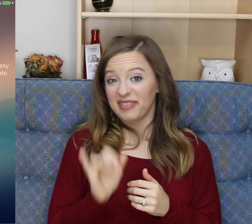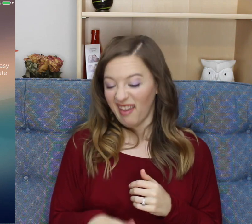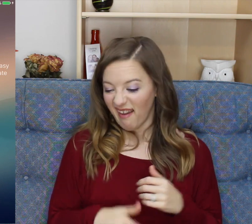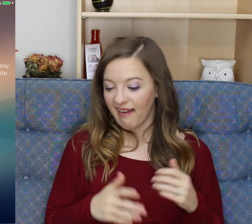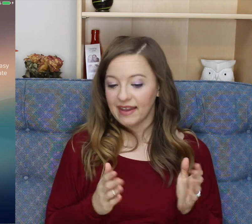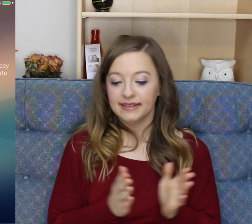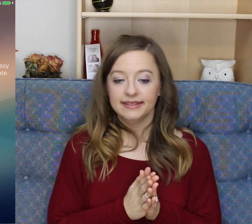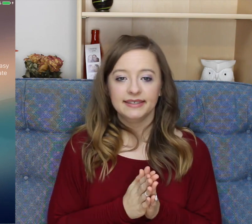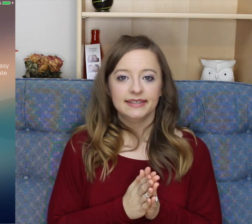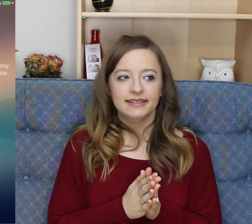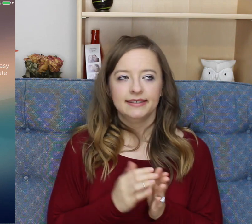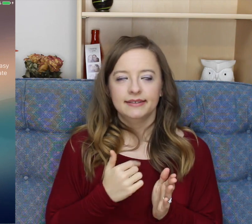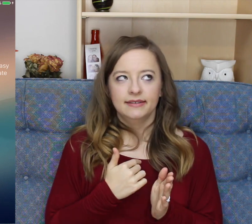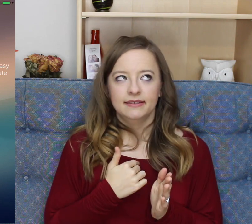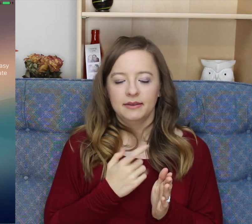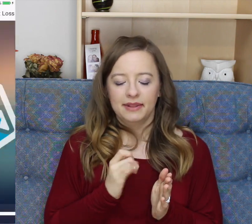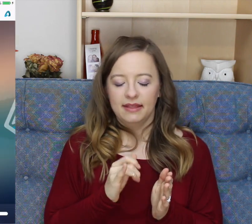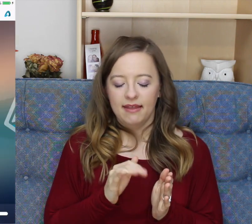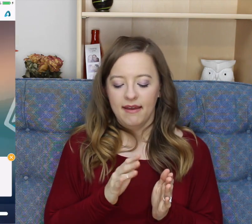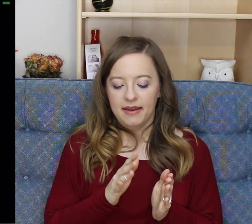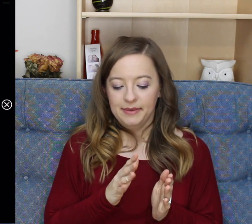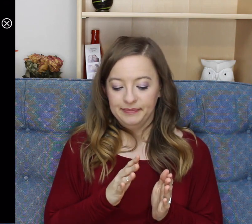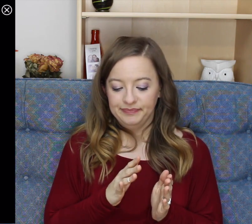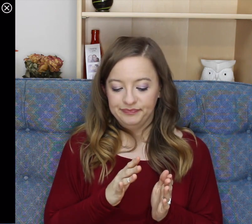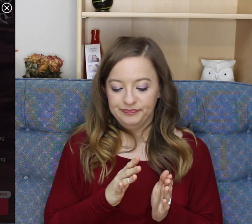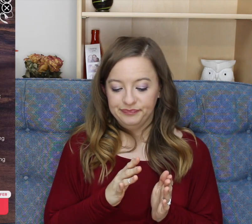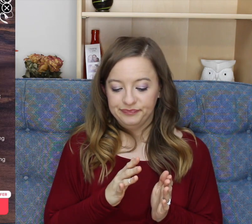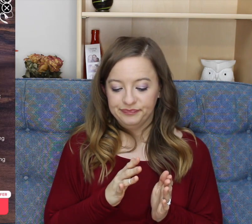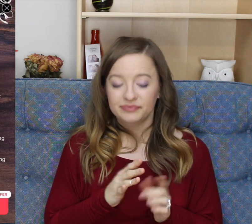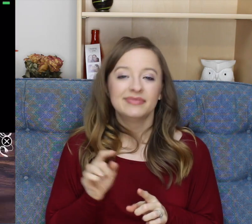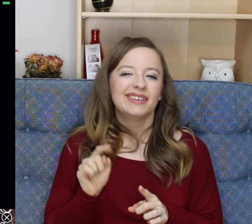So yeah I'm gonna actually be doing that. I didn't want to do that. So this is